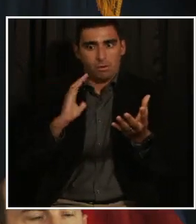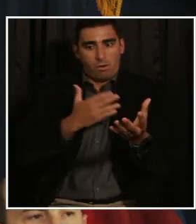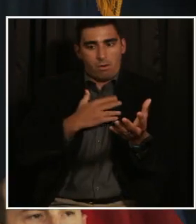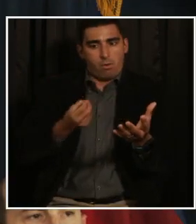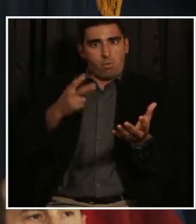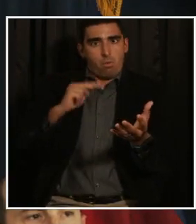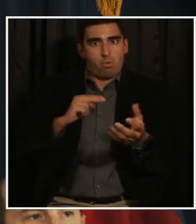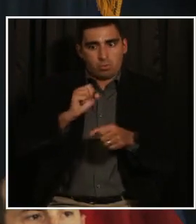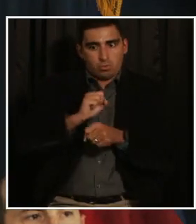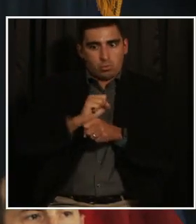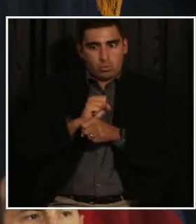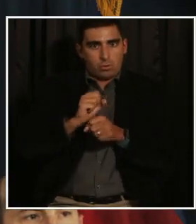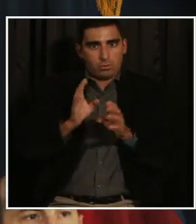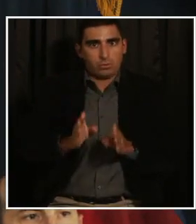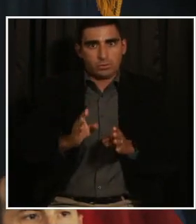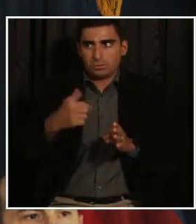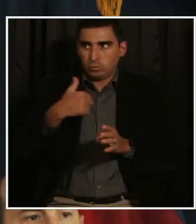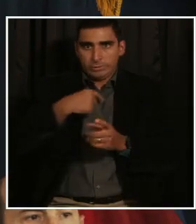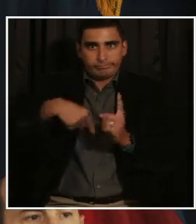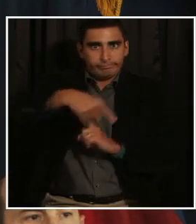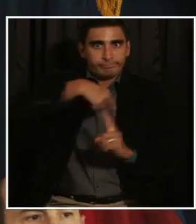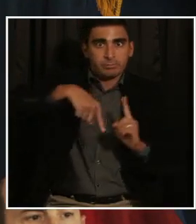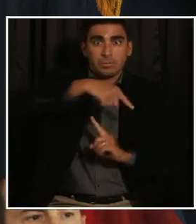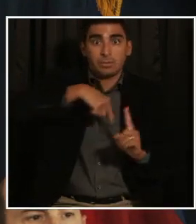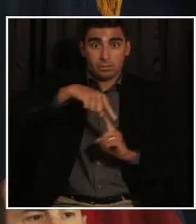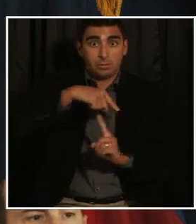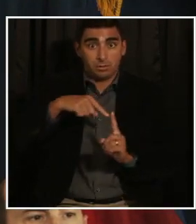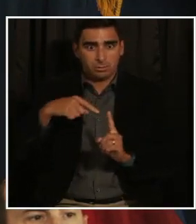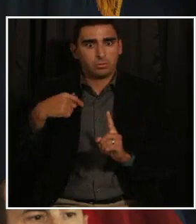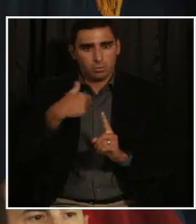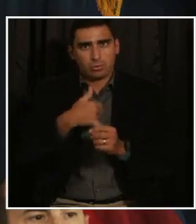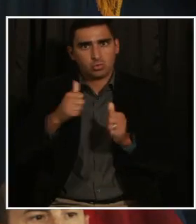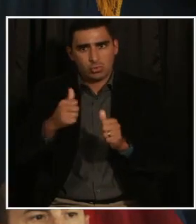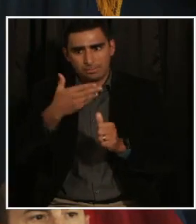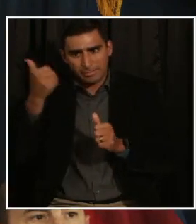that are around others and and therefore we're taking the additional steps for the requirement uh